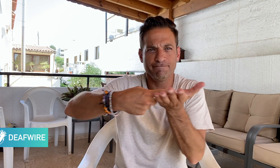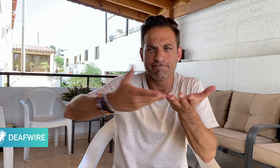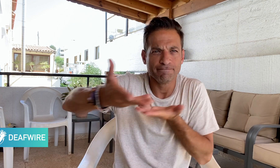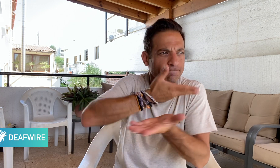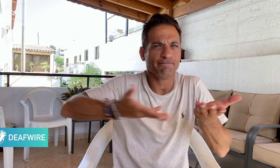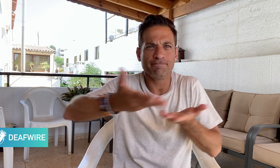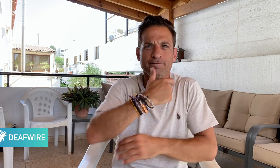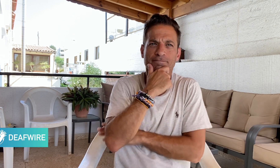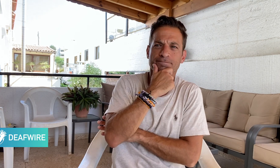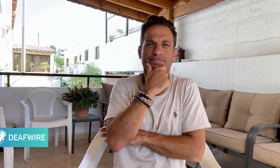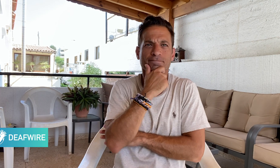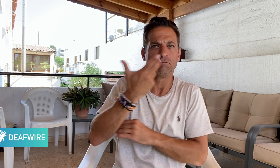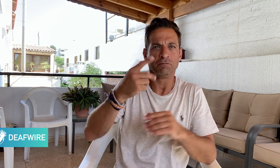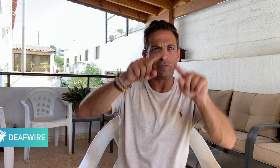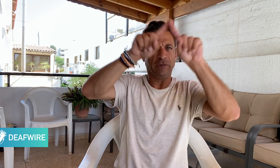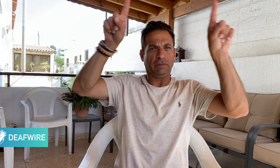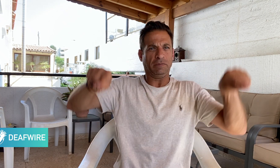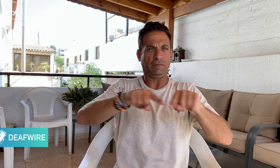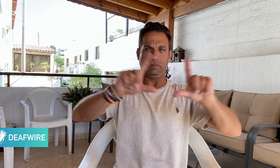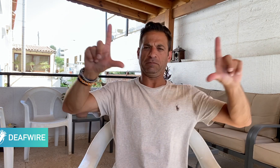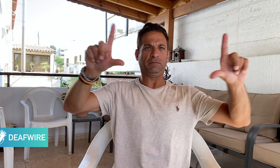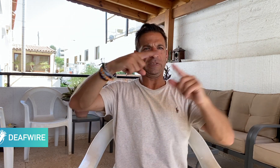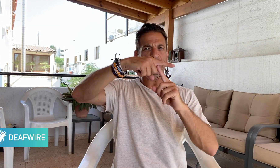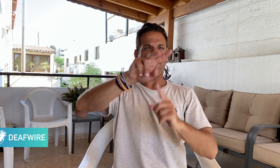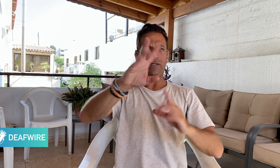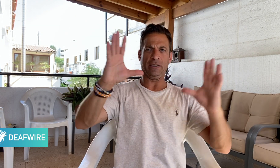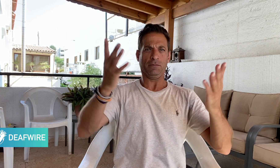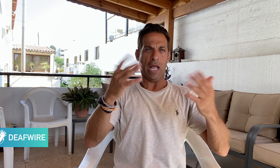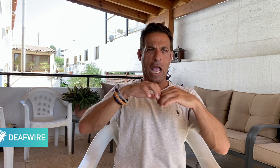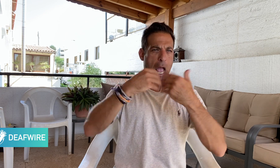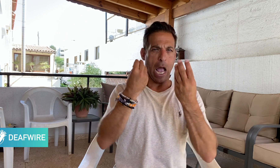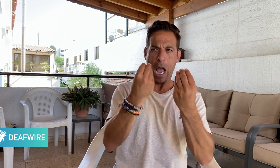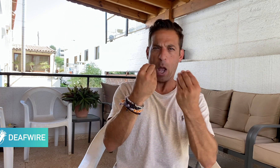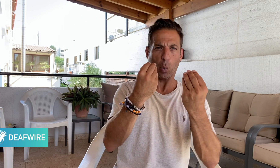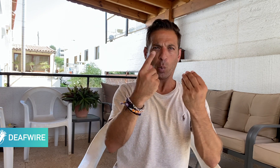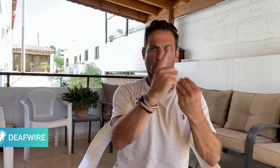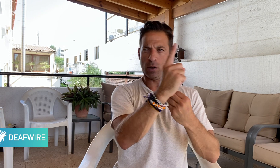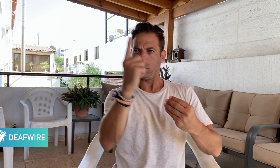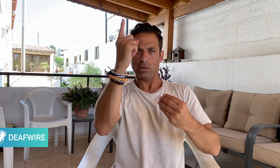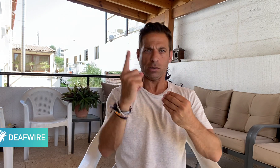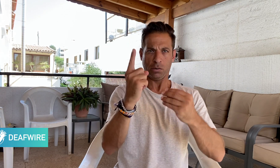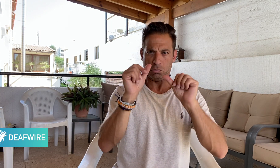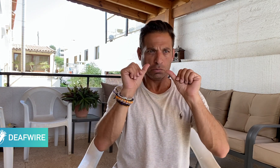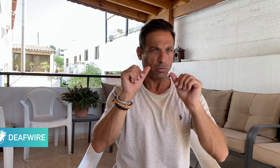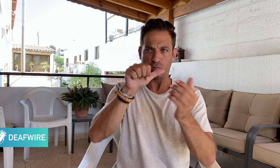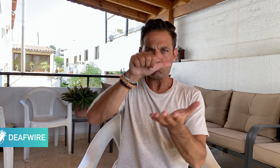They discussed “the positioning of interpreters on the screen,